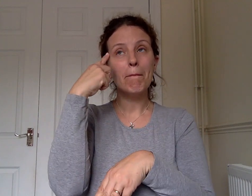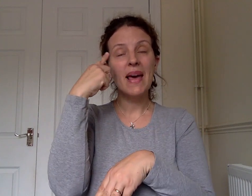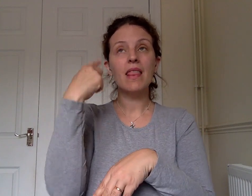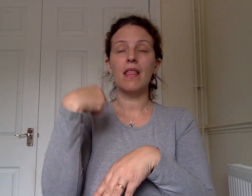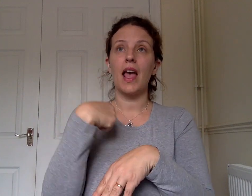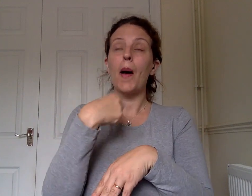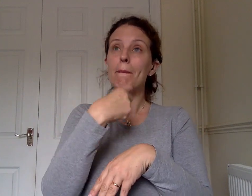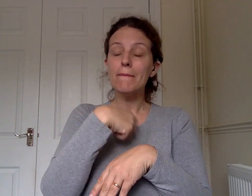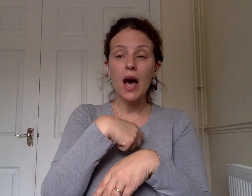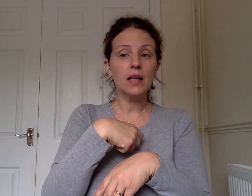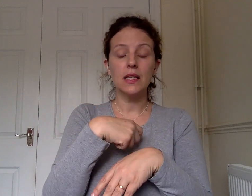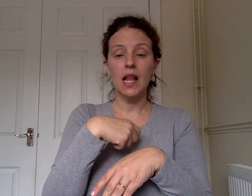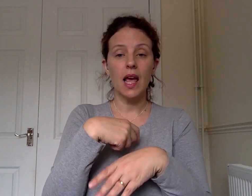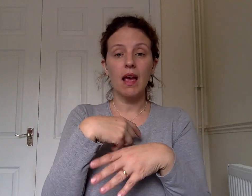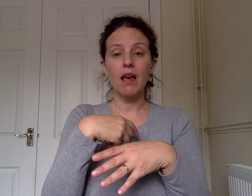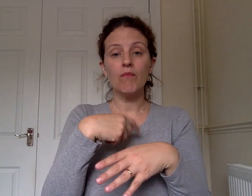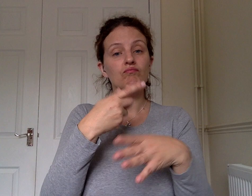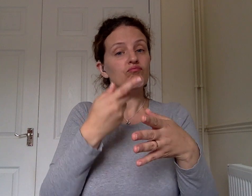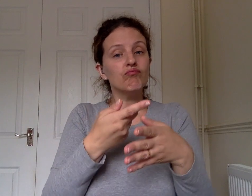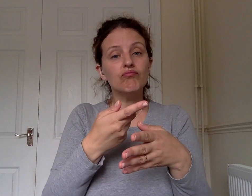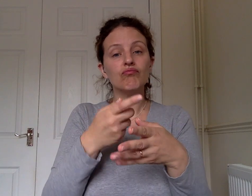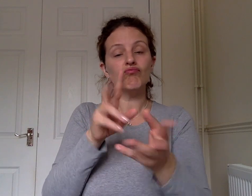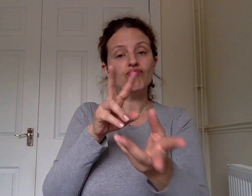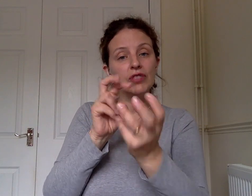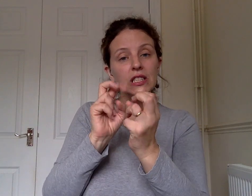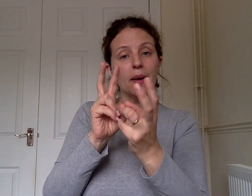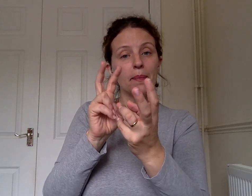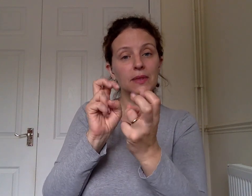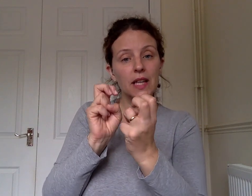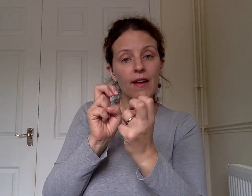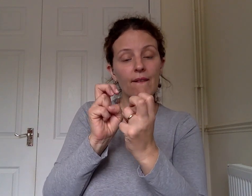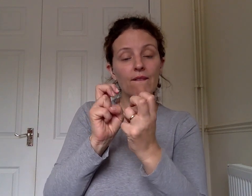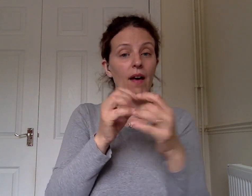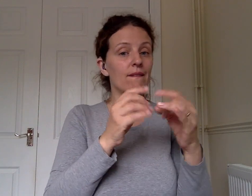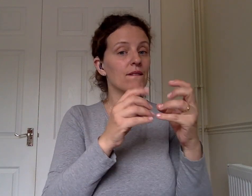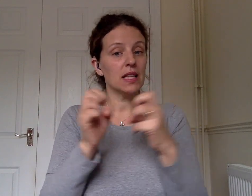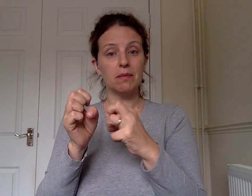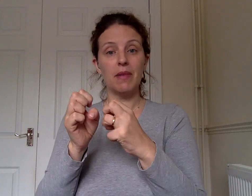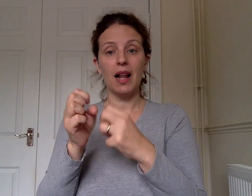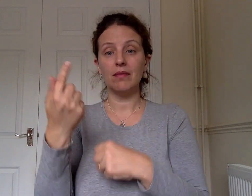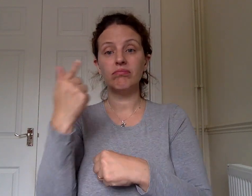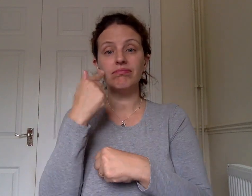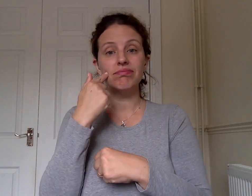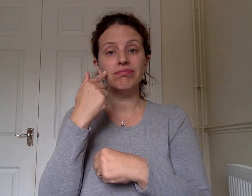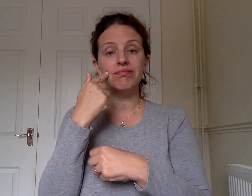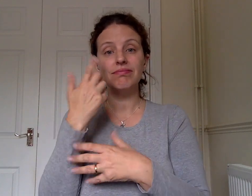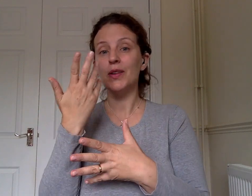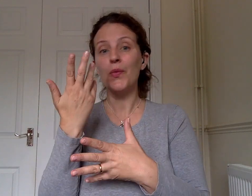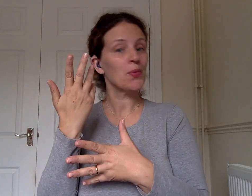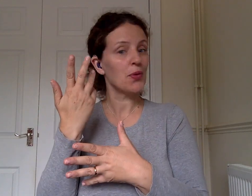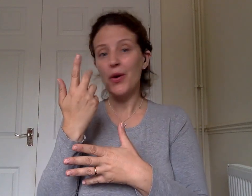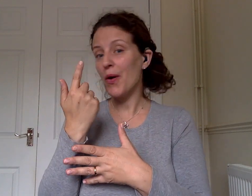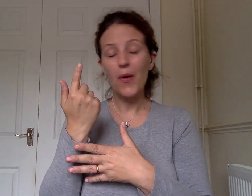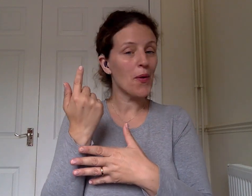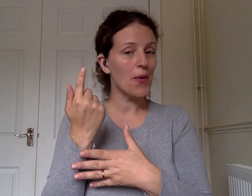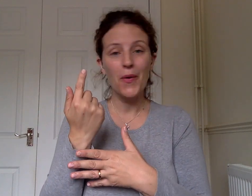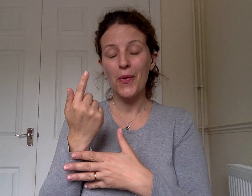Think personally receptive finger spelling isn't easy.